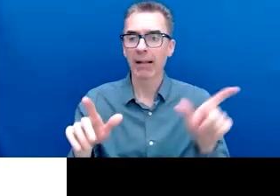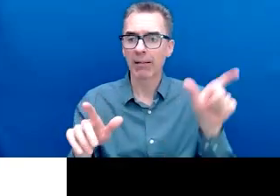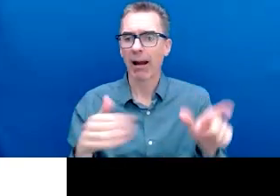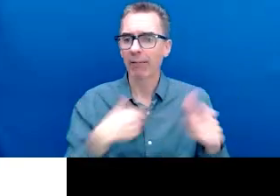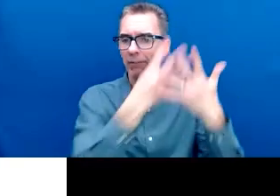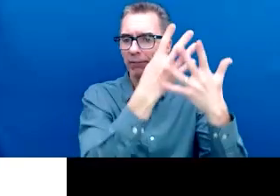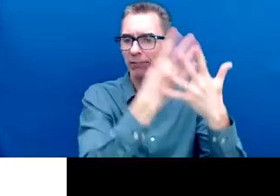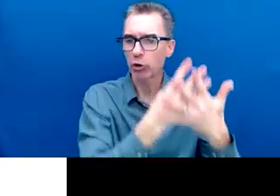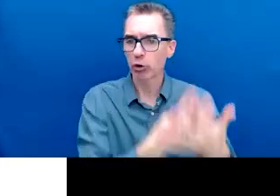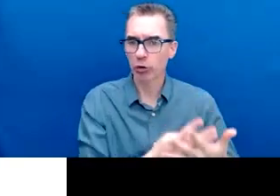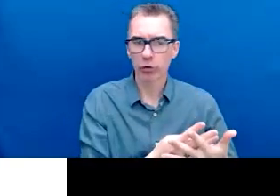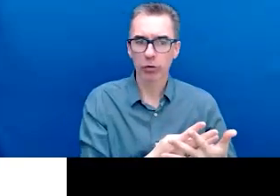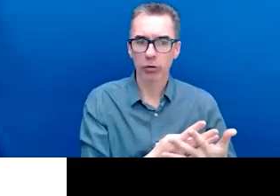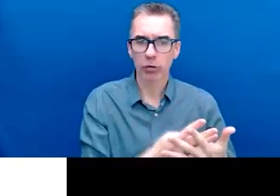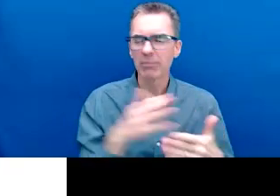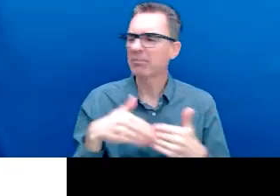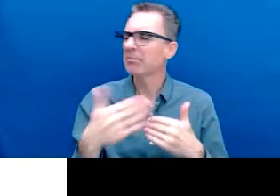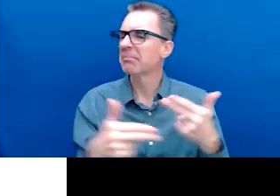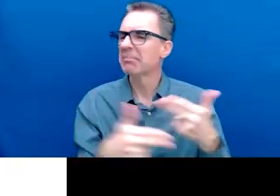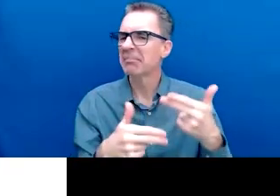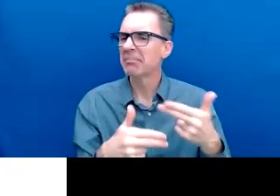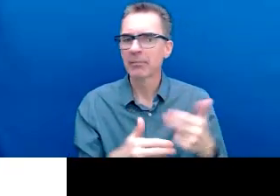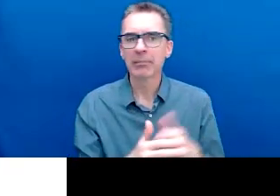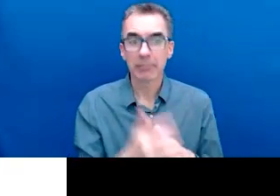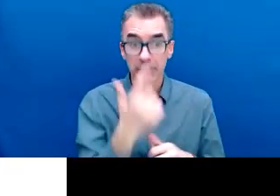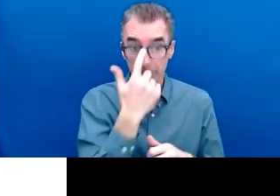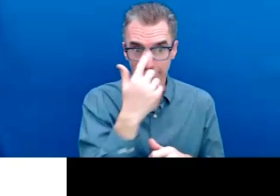If you go to the next slide. Perfect. Yeah.